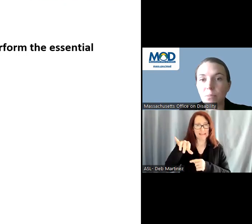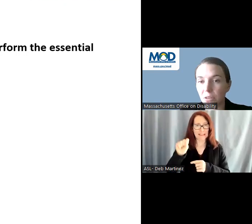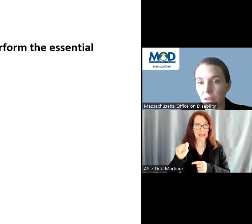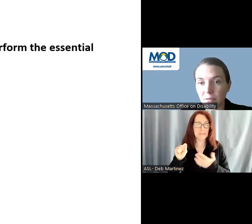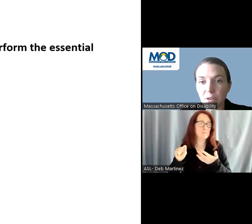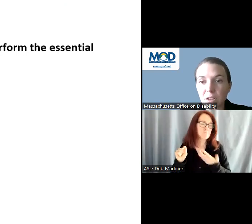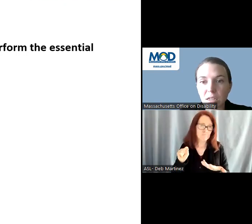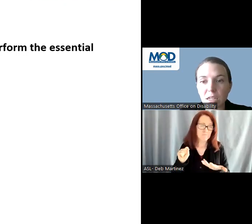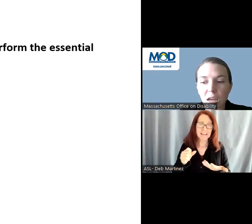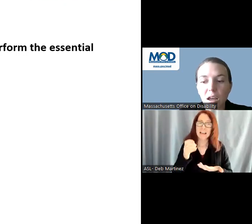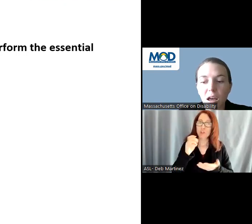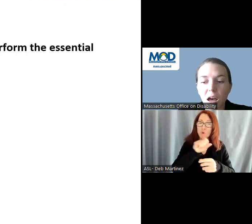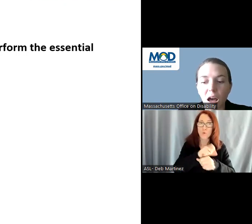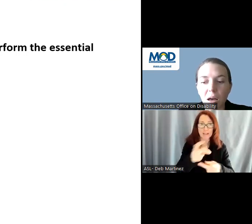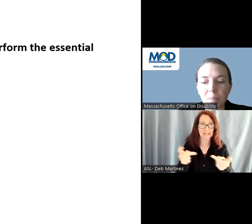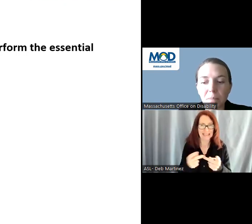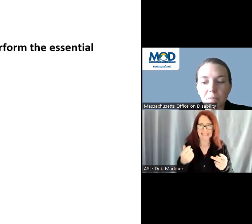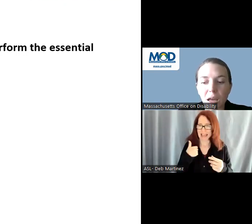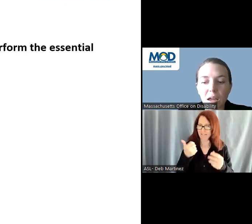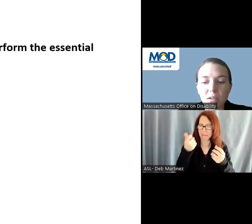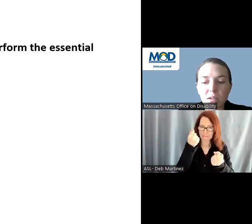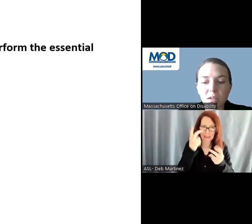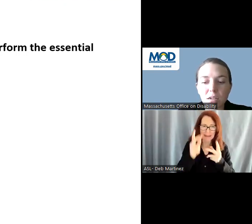lot of different needs in it um and and sometimes